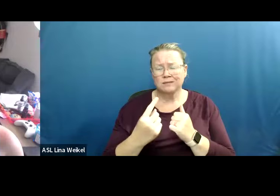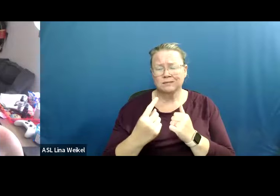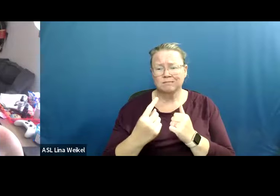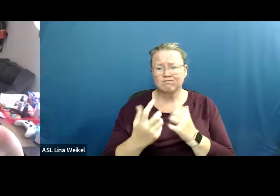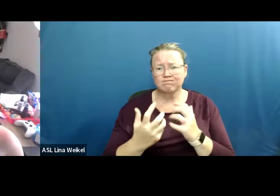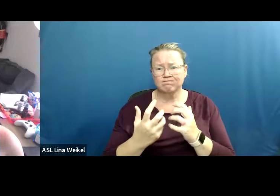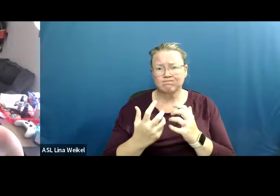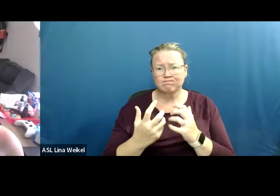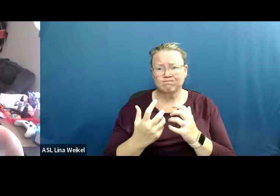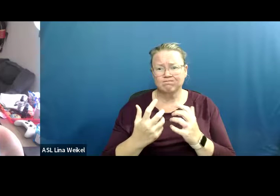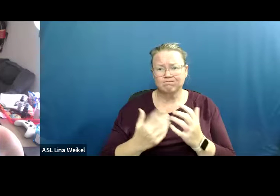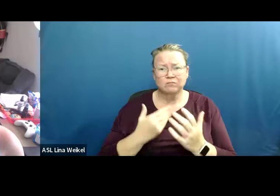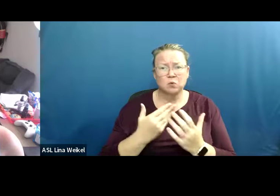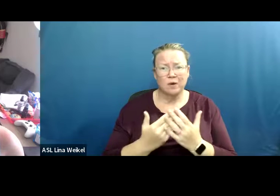Harm (He/Him): gets the meeting.